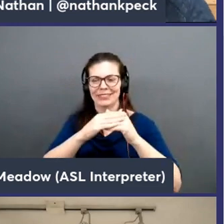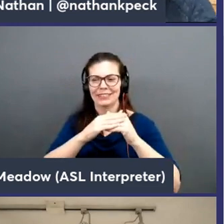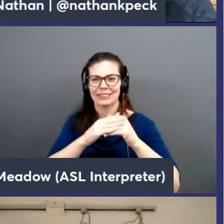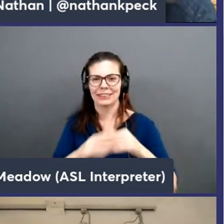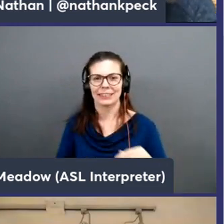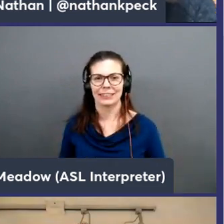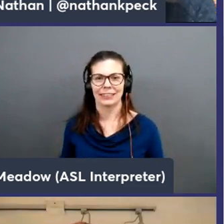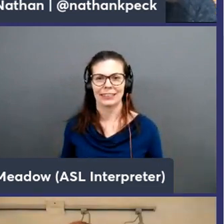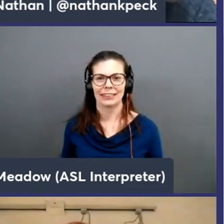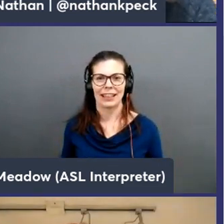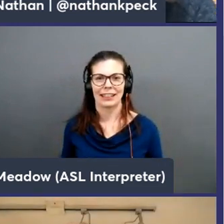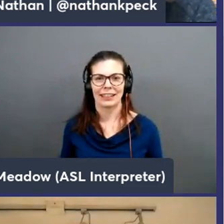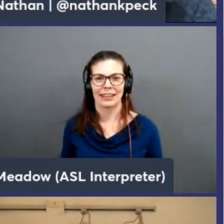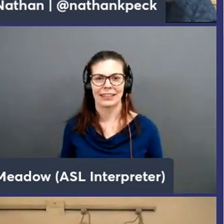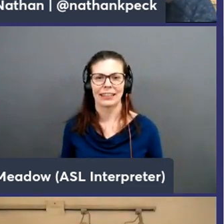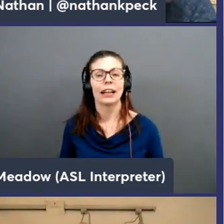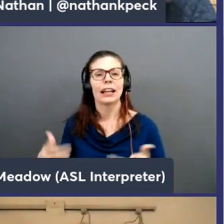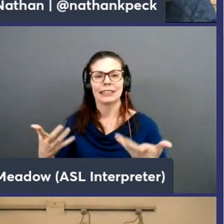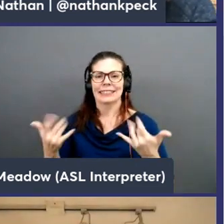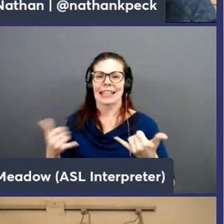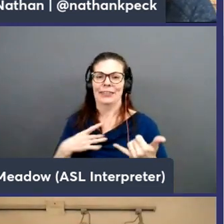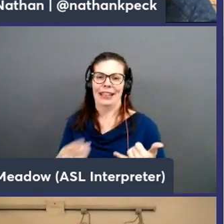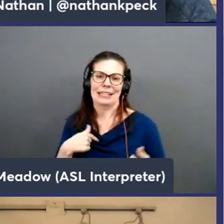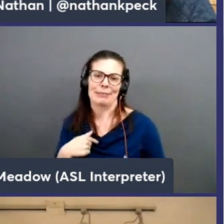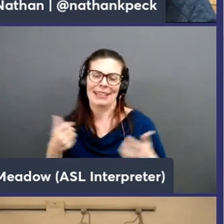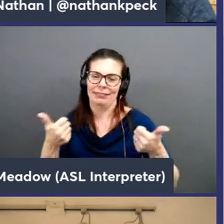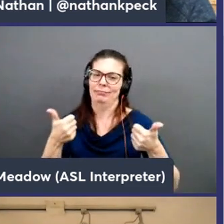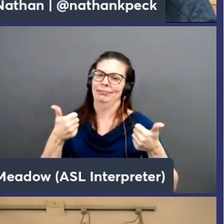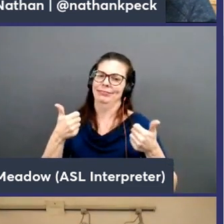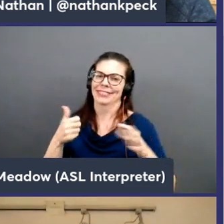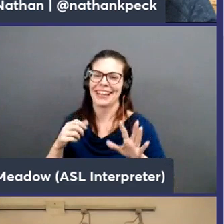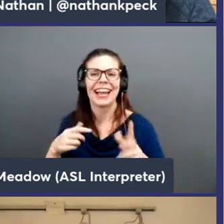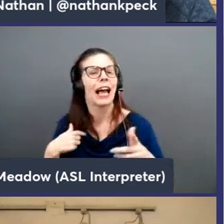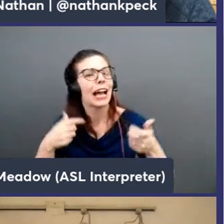Okay, it likes me now, yeah. - Okay, then! I had tried to add...